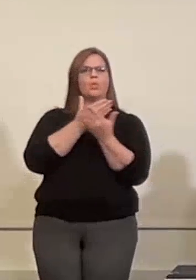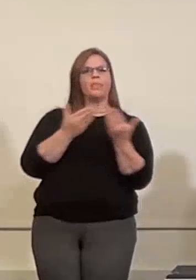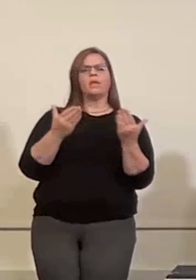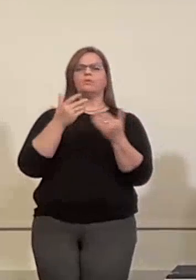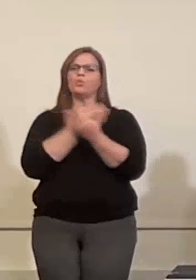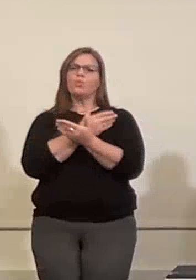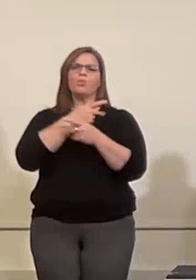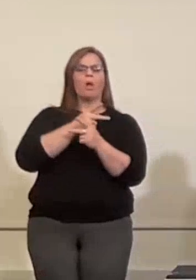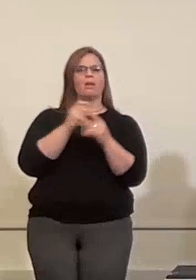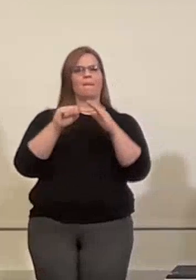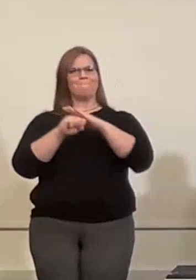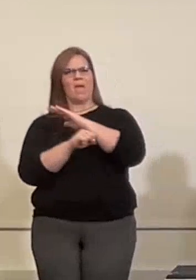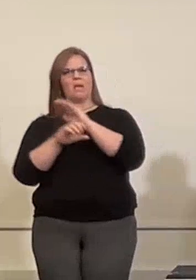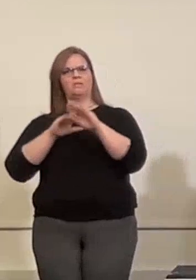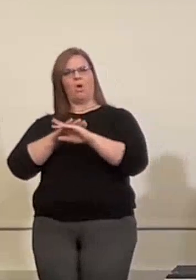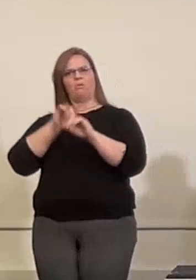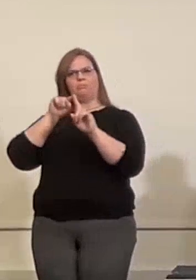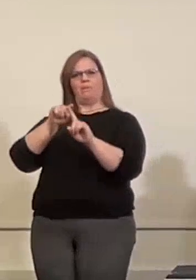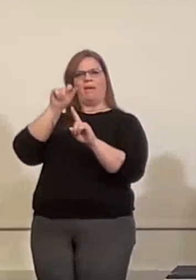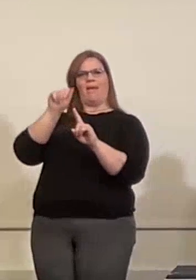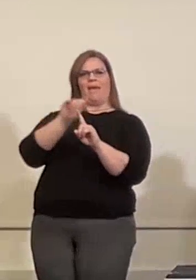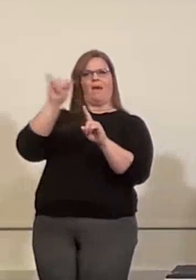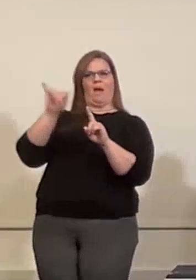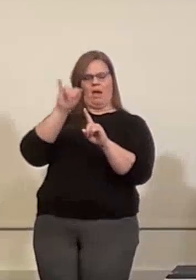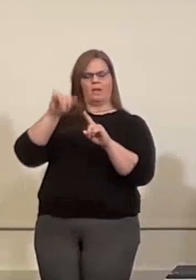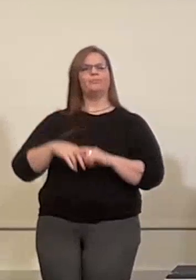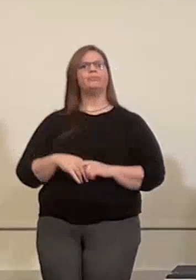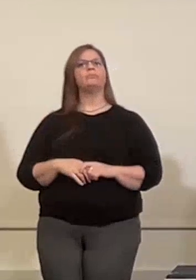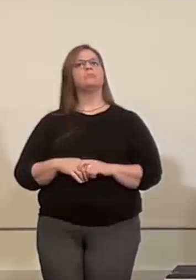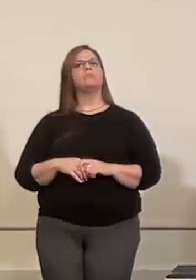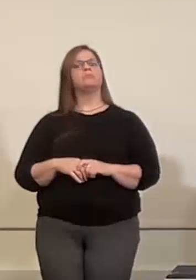How do you see this inflection point as an opportunity to to